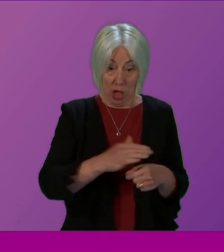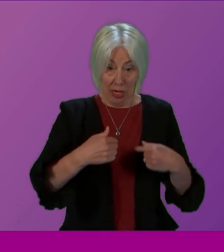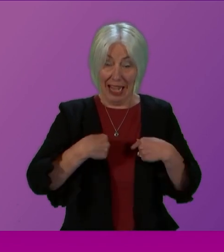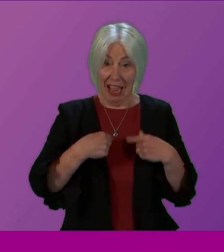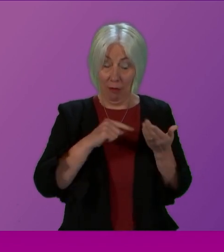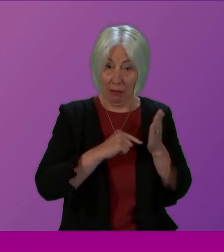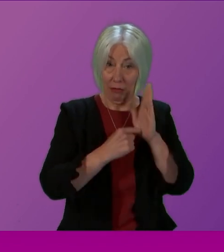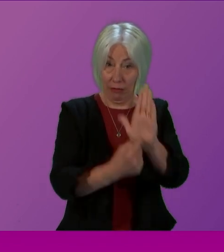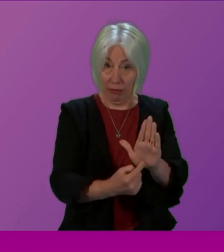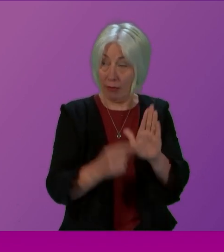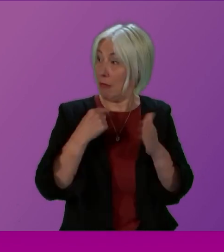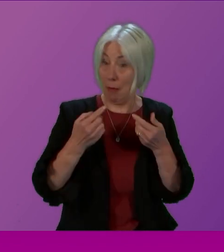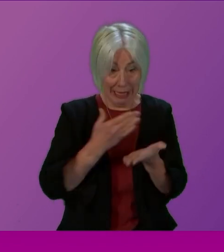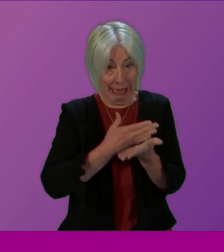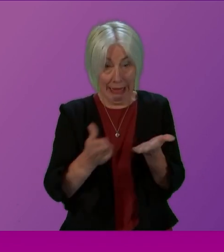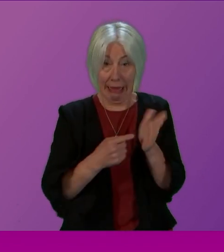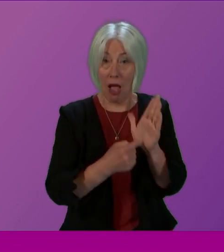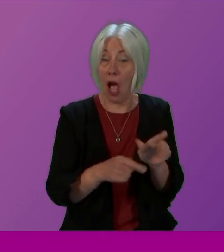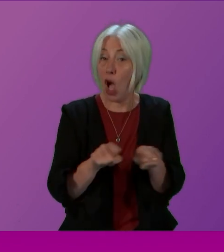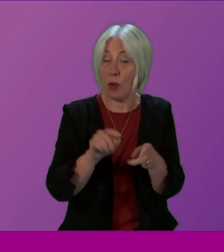I have set it out clearly and, of course, the Deputy First Minister will make a further